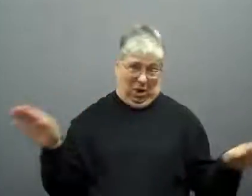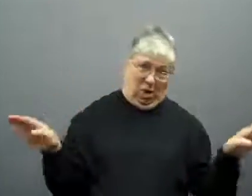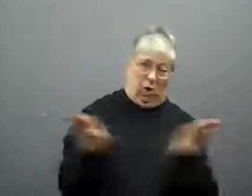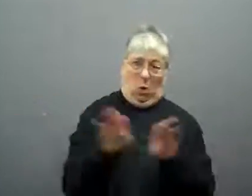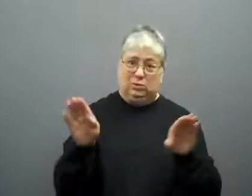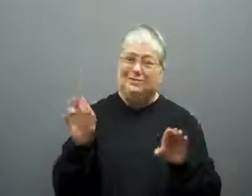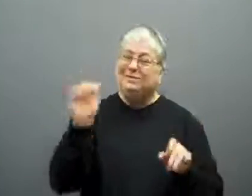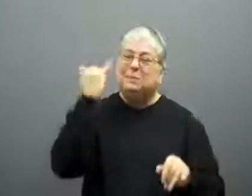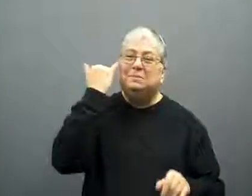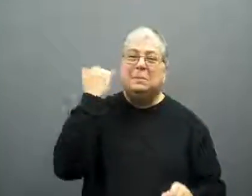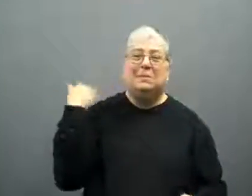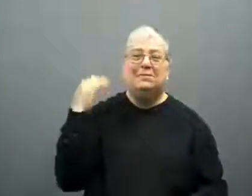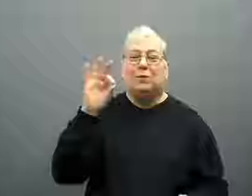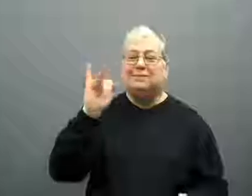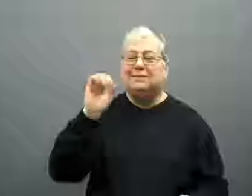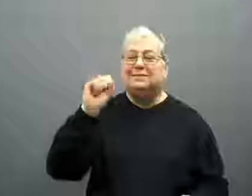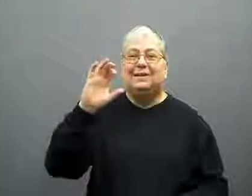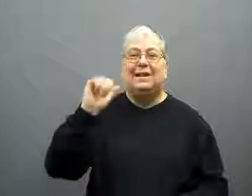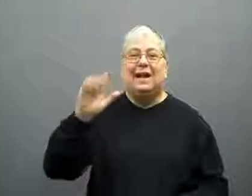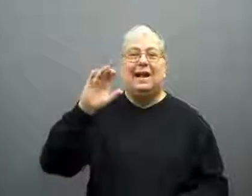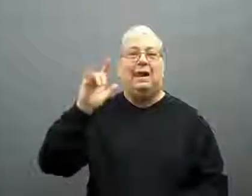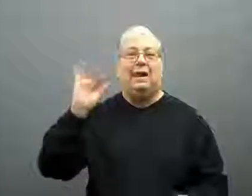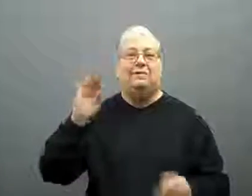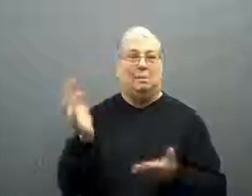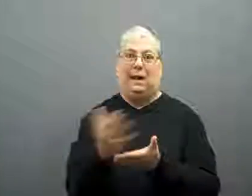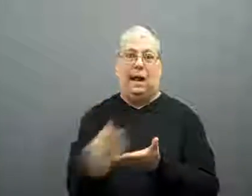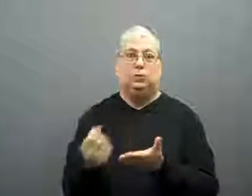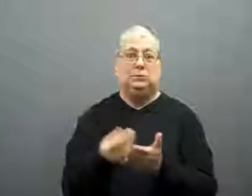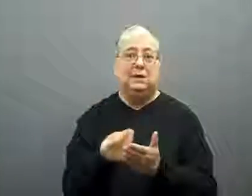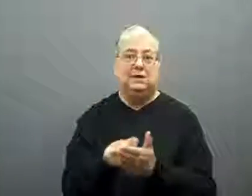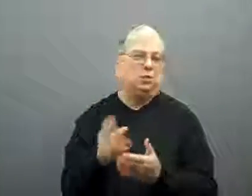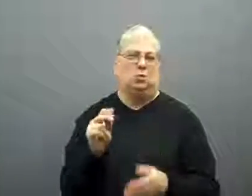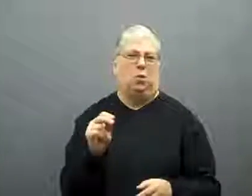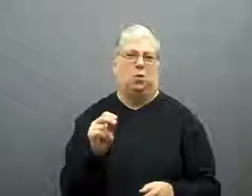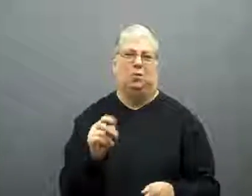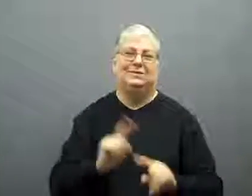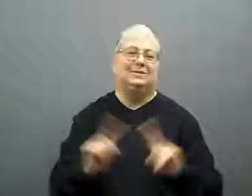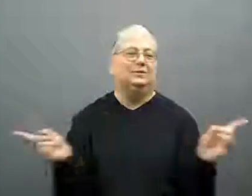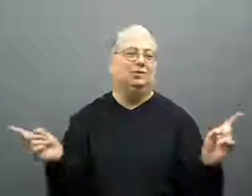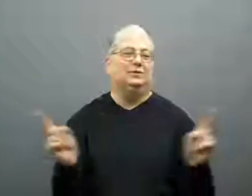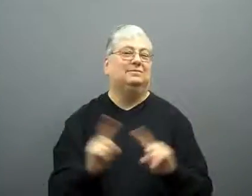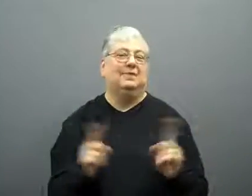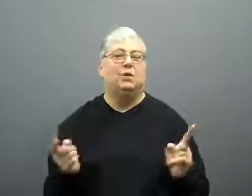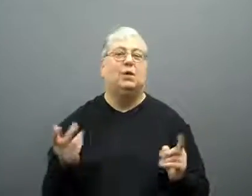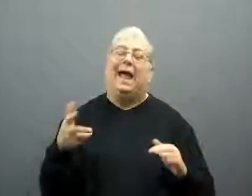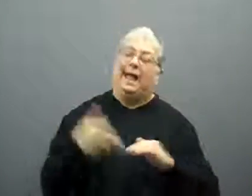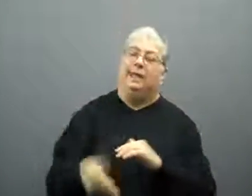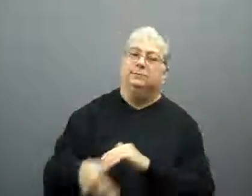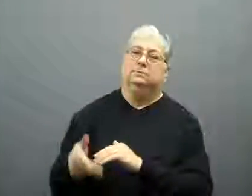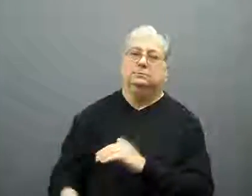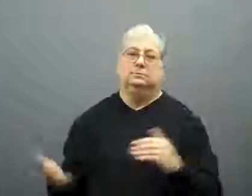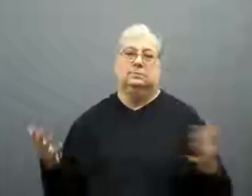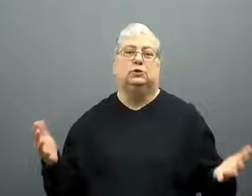like it might have during the fiscal cliff when it ran out of money.